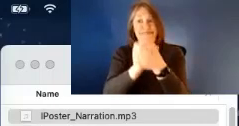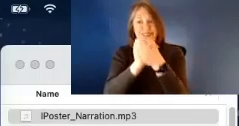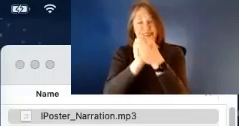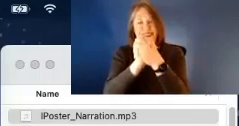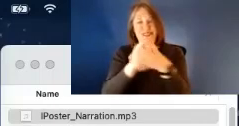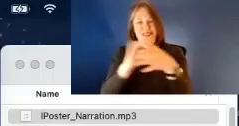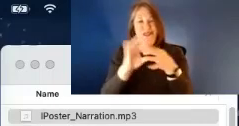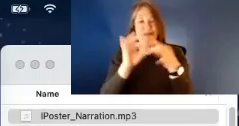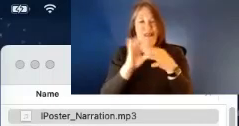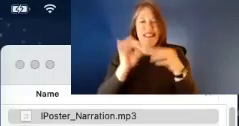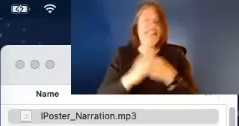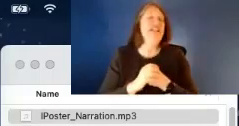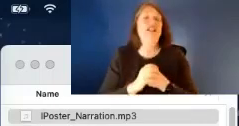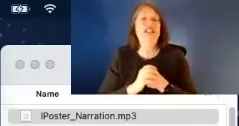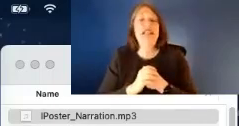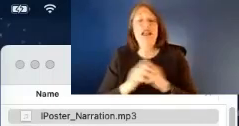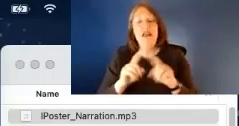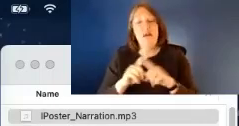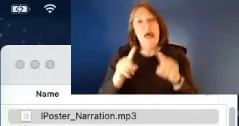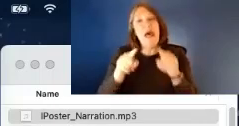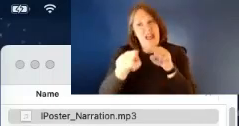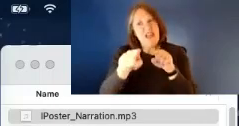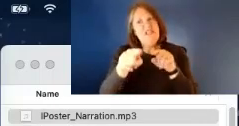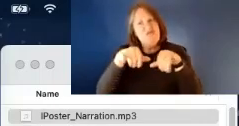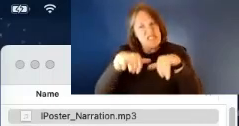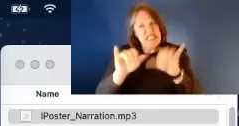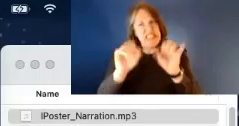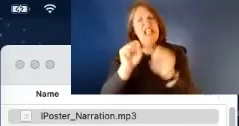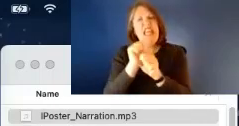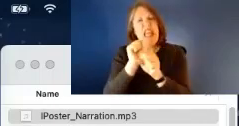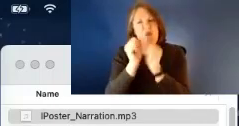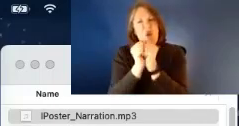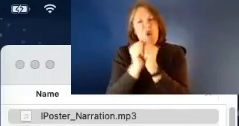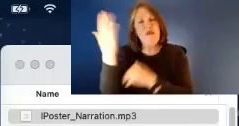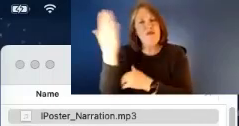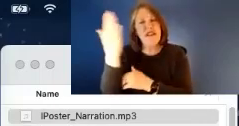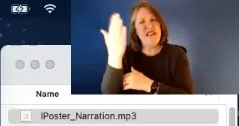07:25:13 But you can keep on working with your presentation. Any changes you make will